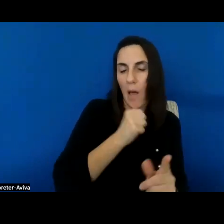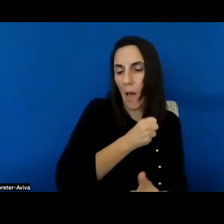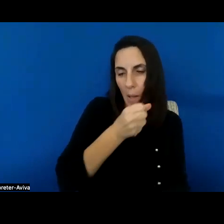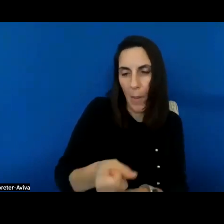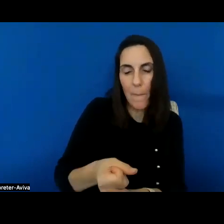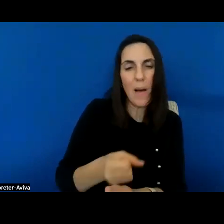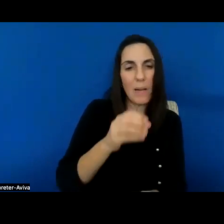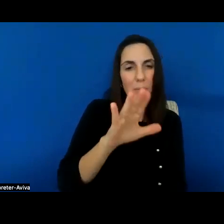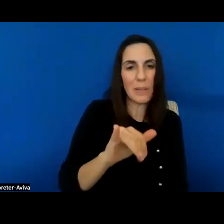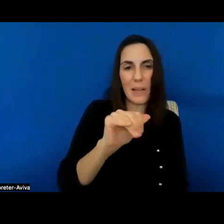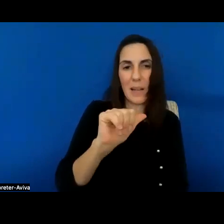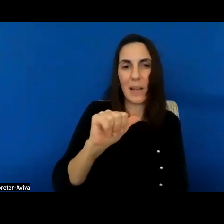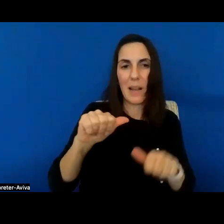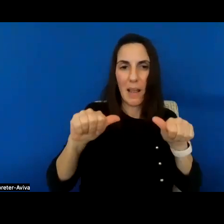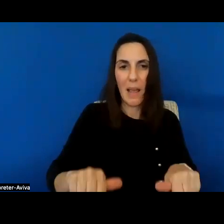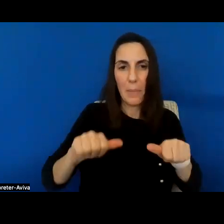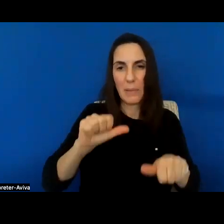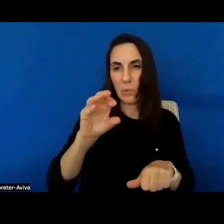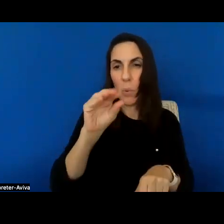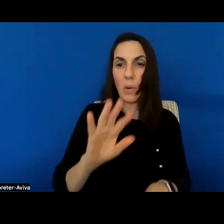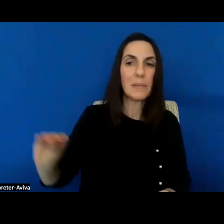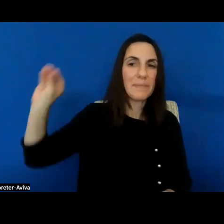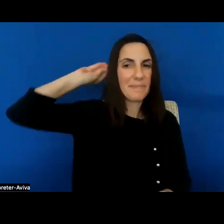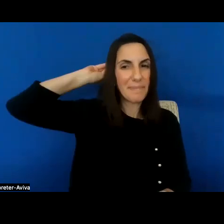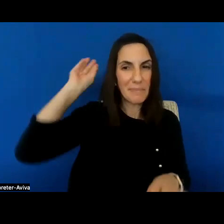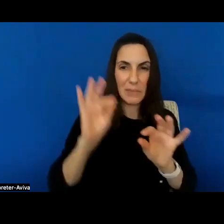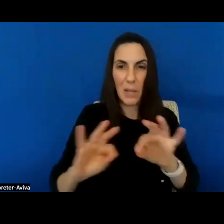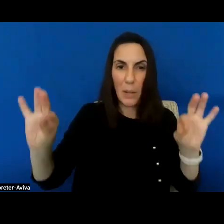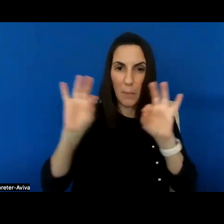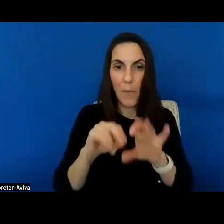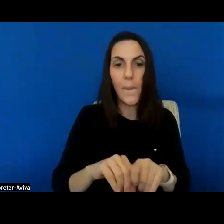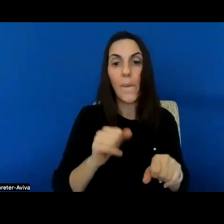11:33:28 So that's something to keep in mind that or if you're using the money for something